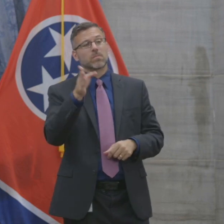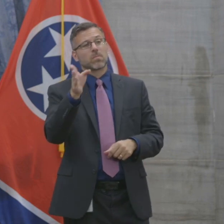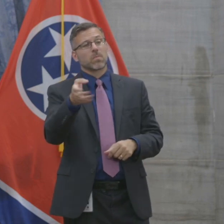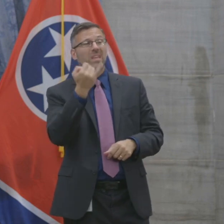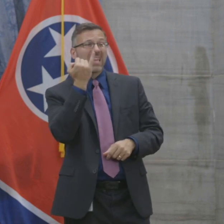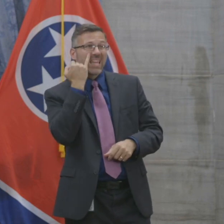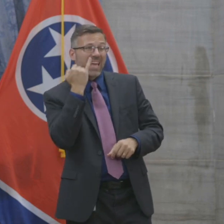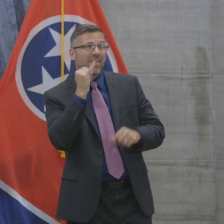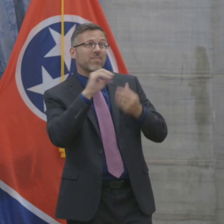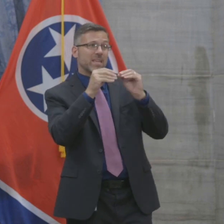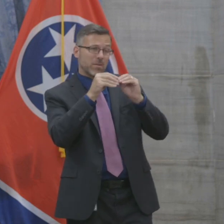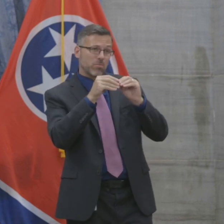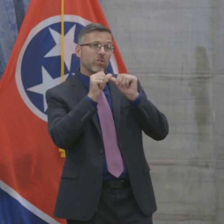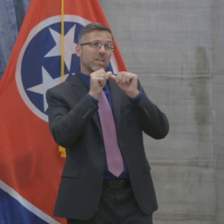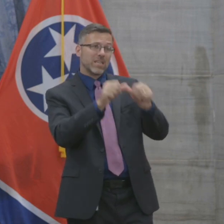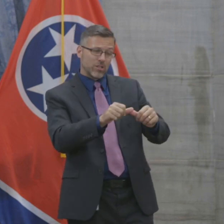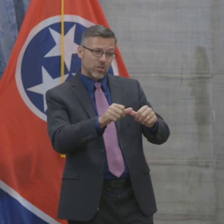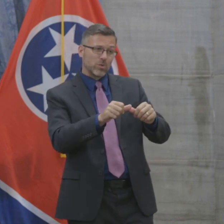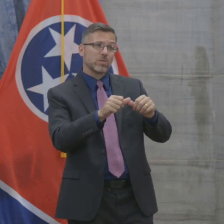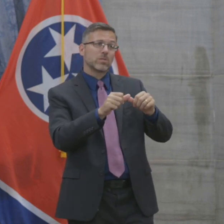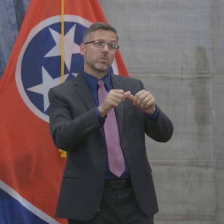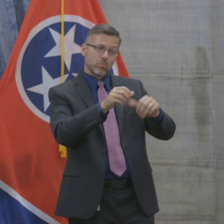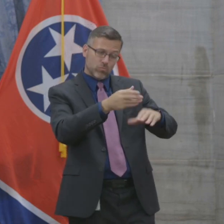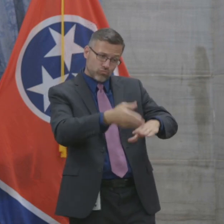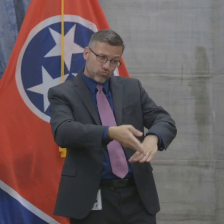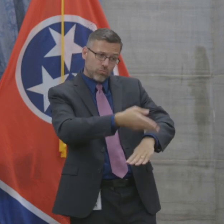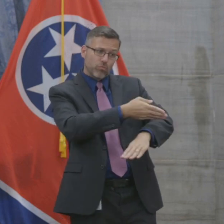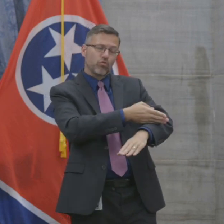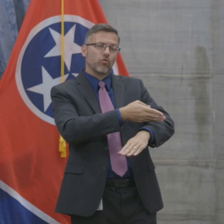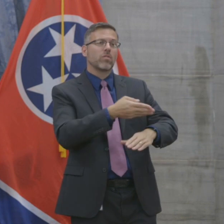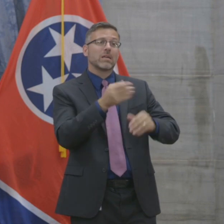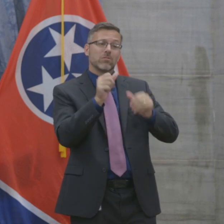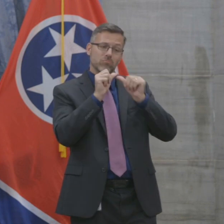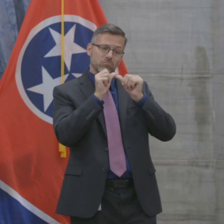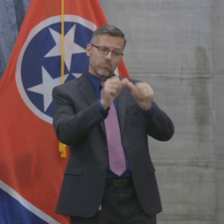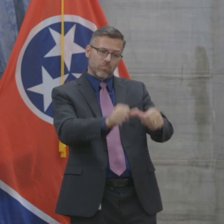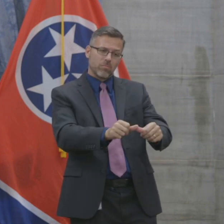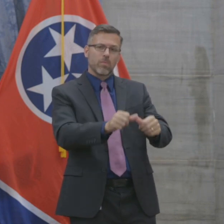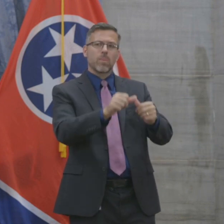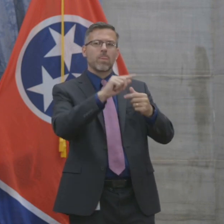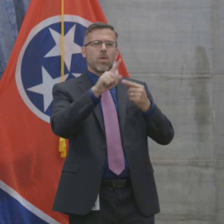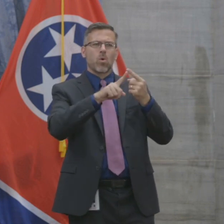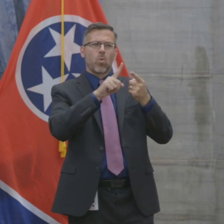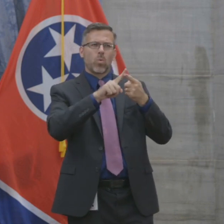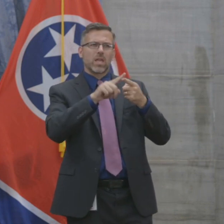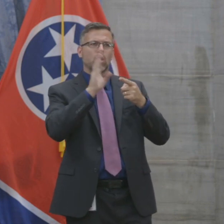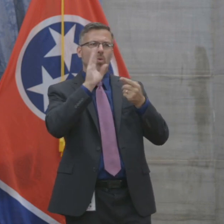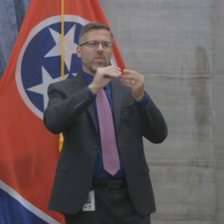here in Tennessee. Our rural areas are just now starting to stabilize, but that's also what we're seeing nationally.